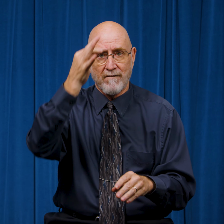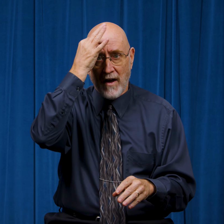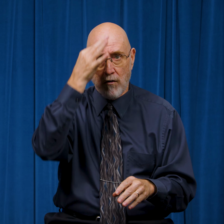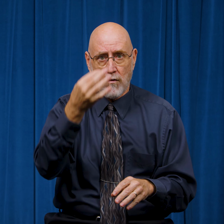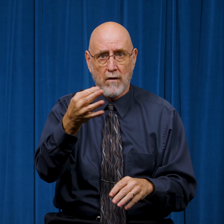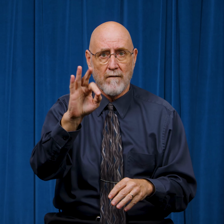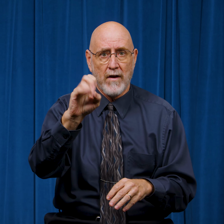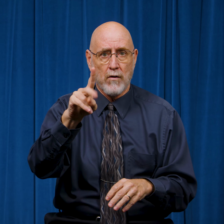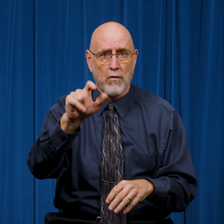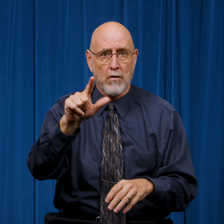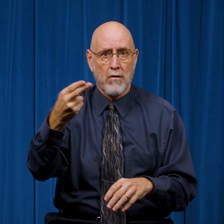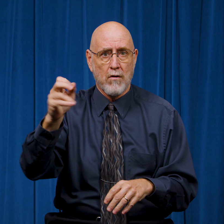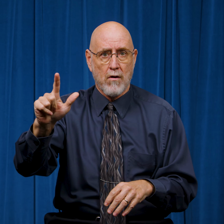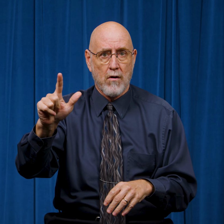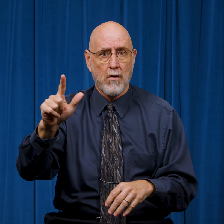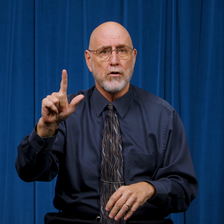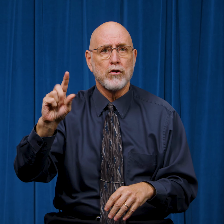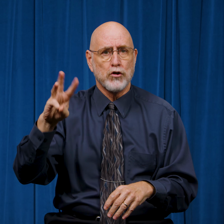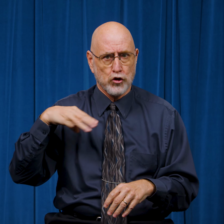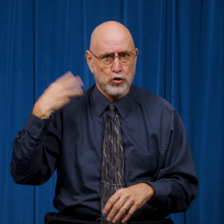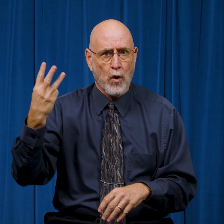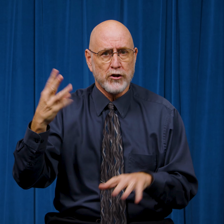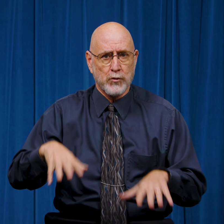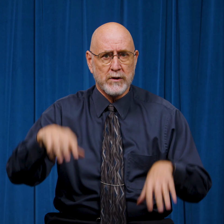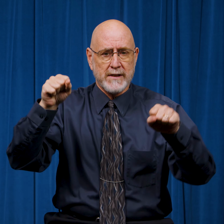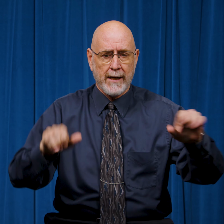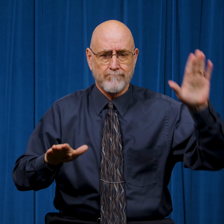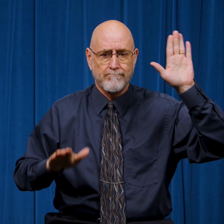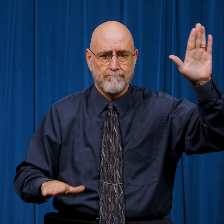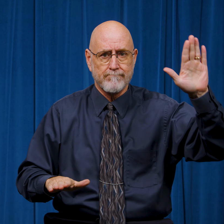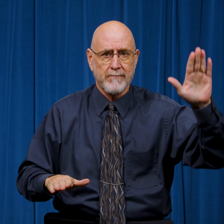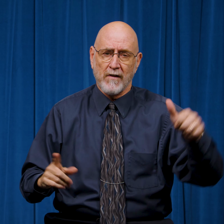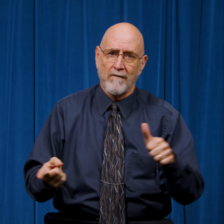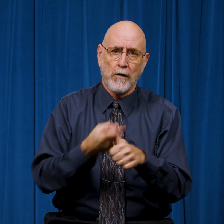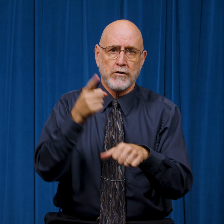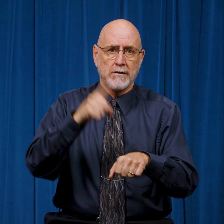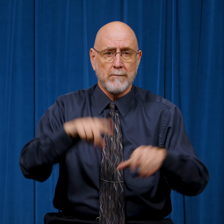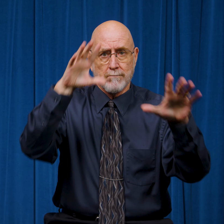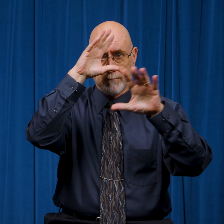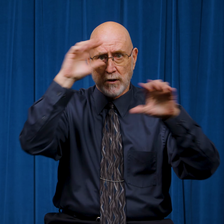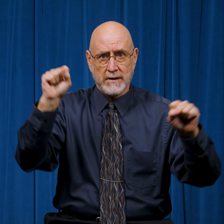where George Washington would take the oath of office for his first presidential term.